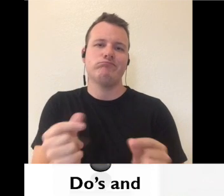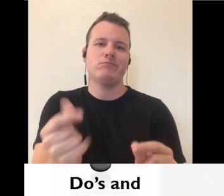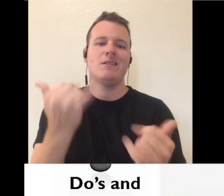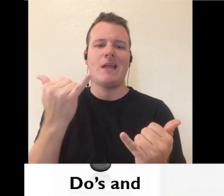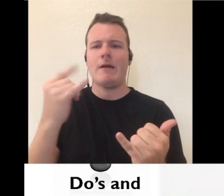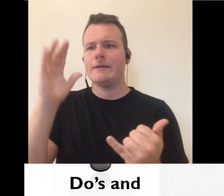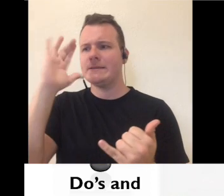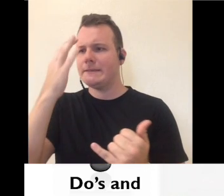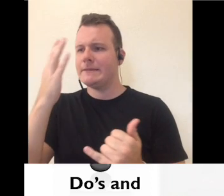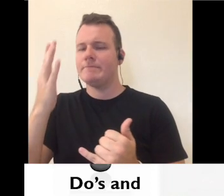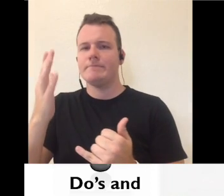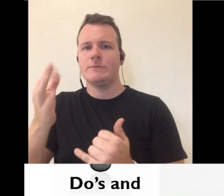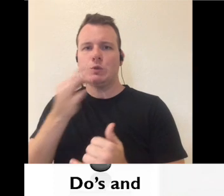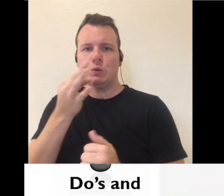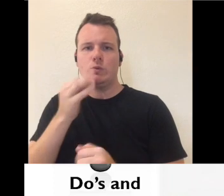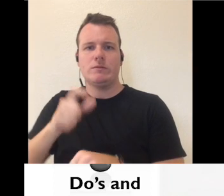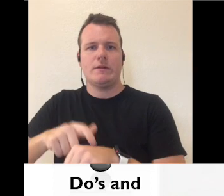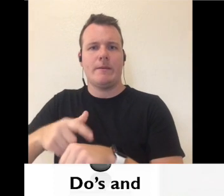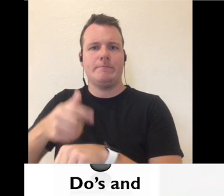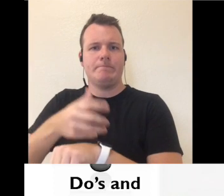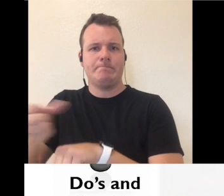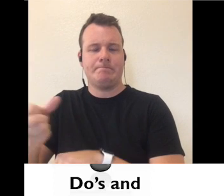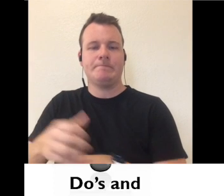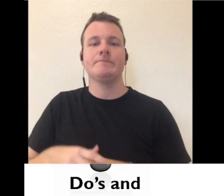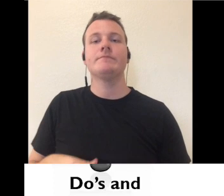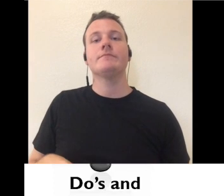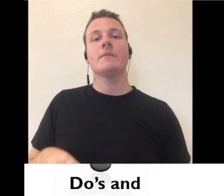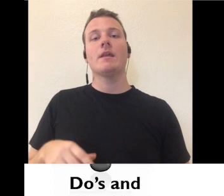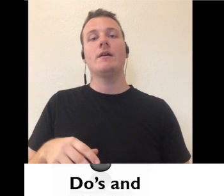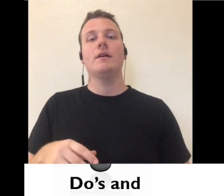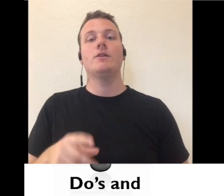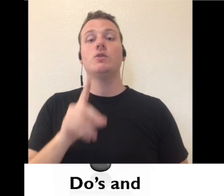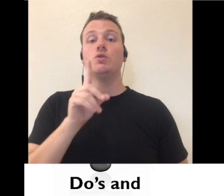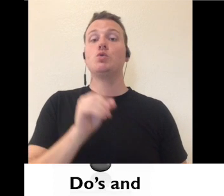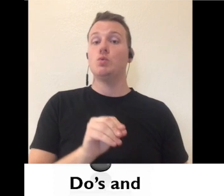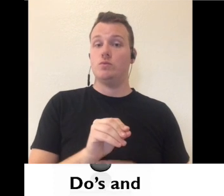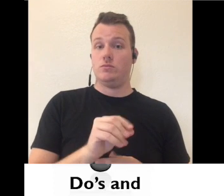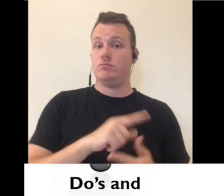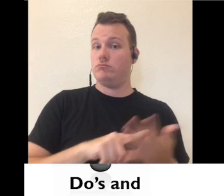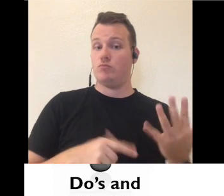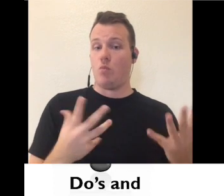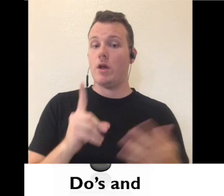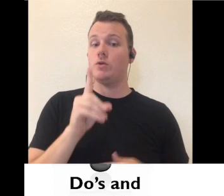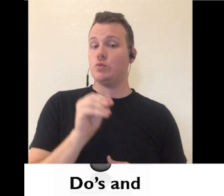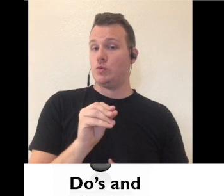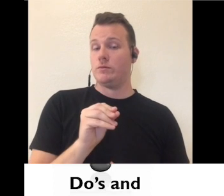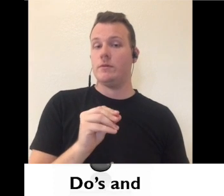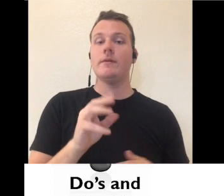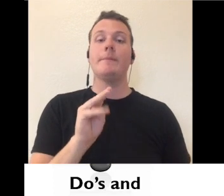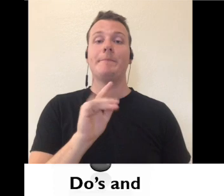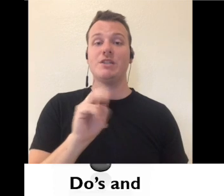beginning to come to the top of the hour again. But some does. Some things. Do have a